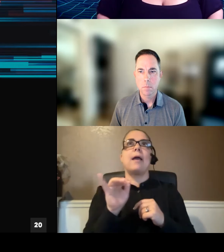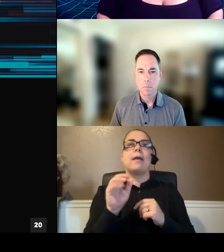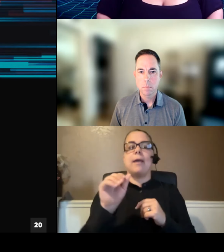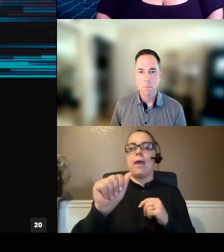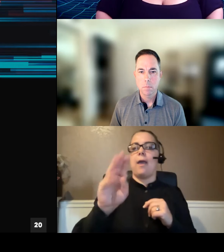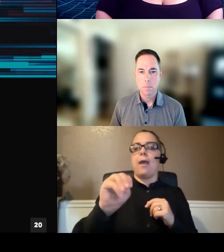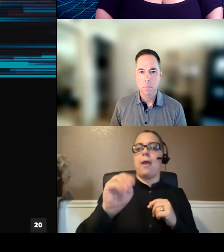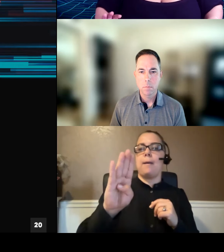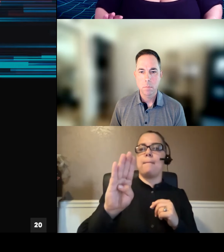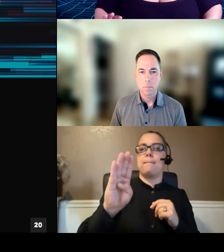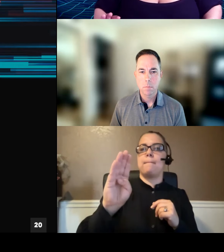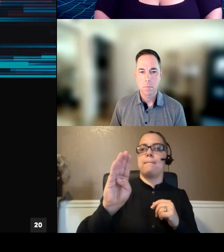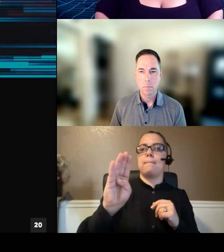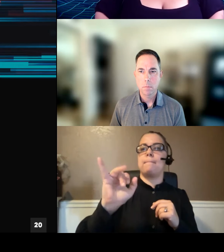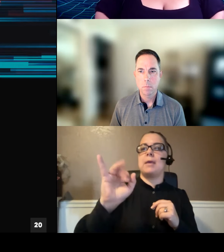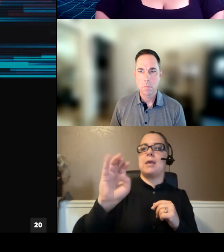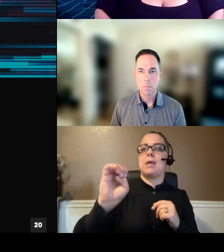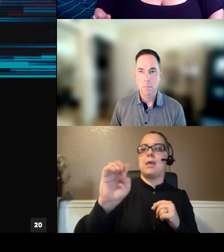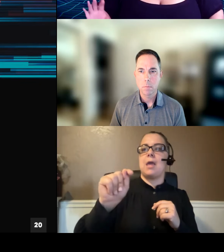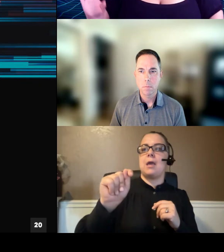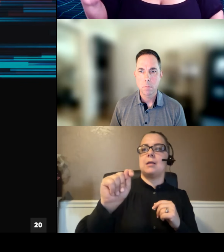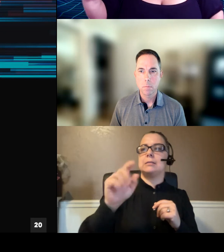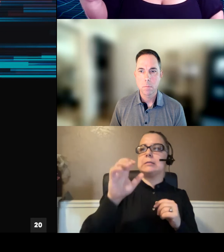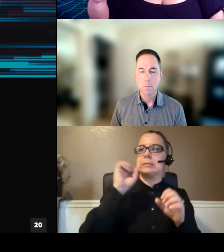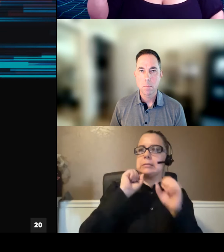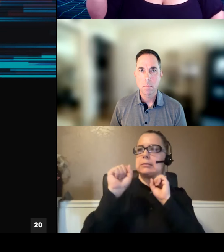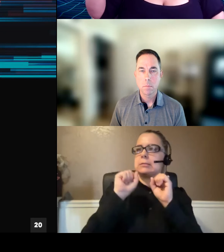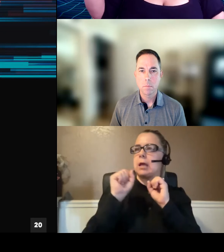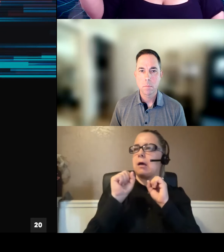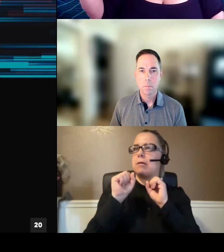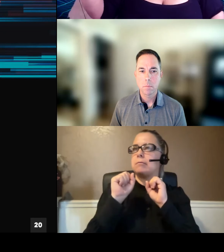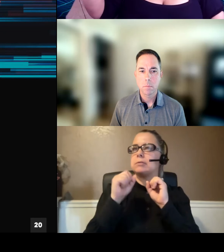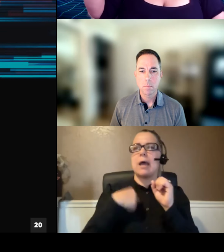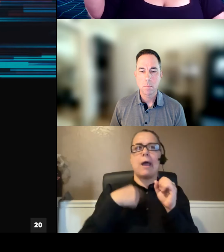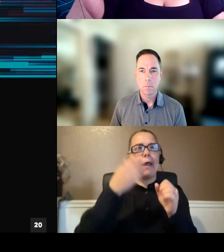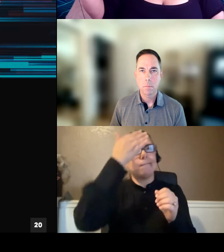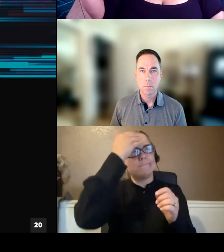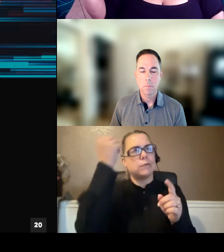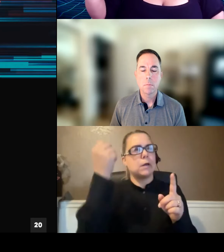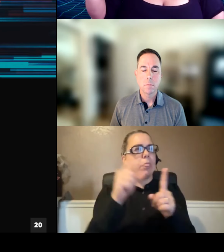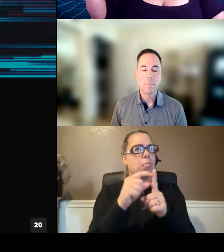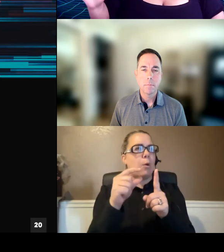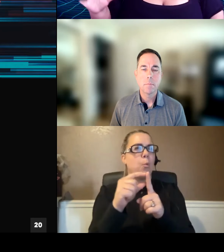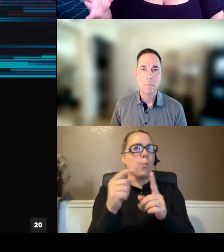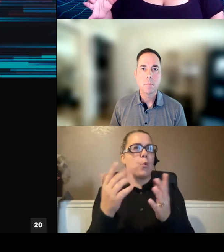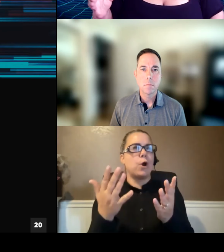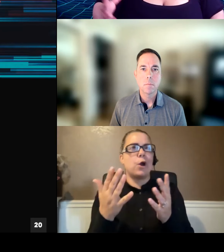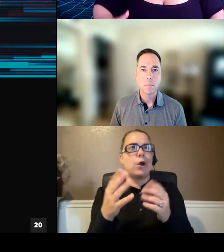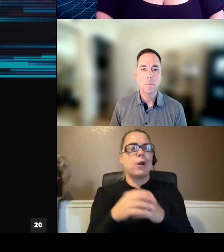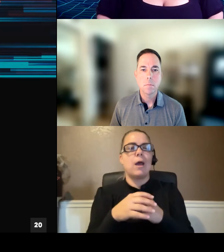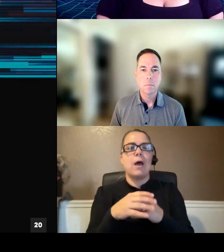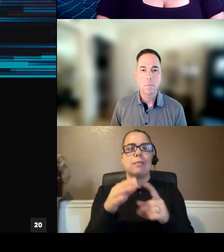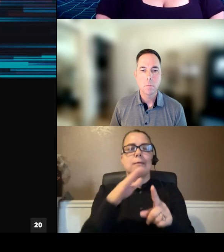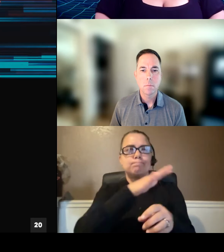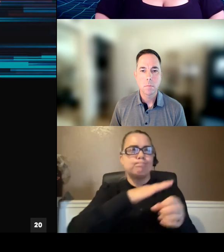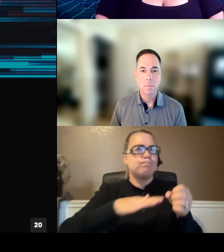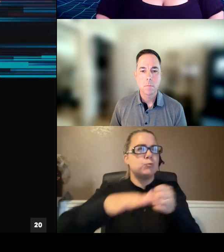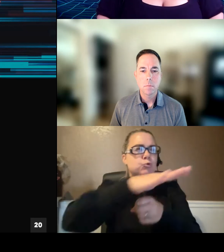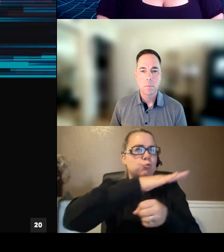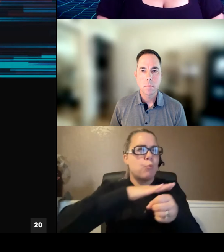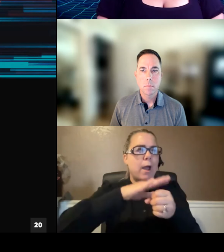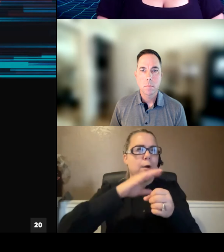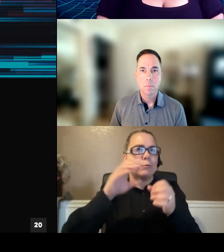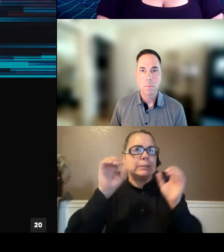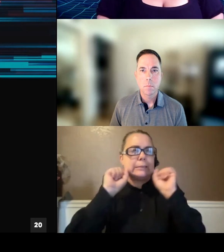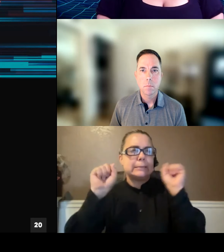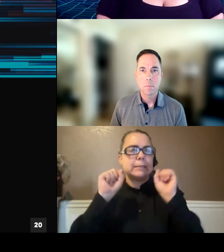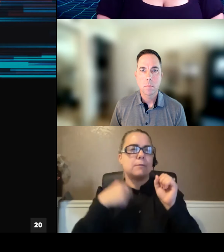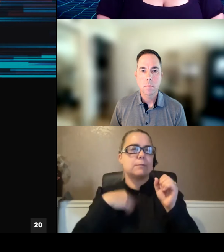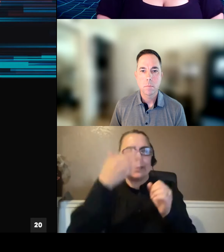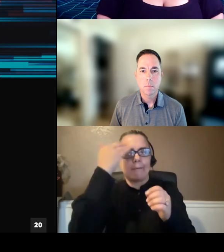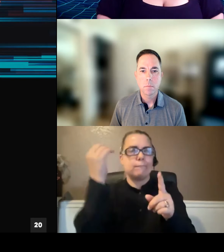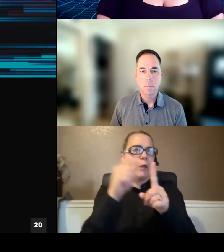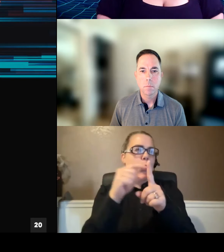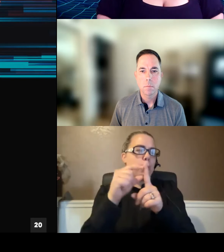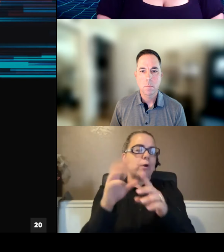I'm forgetting there's more technical word about the surrounding sounds, that can be